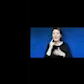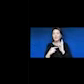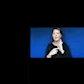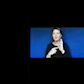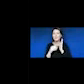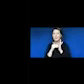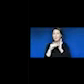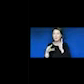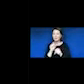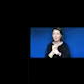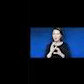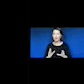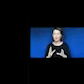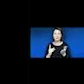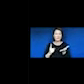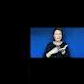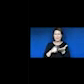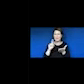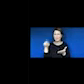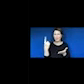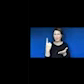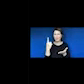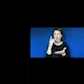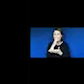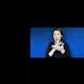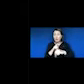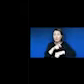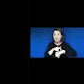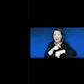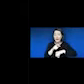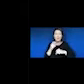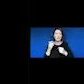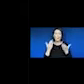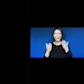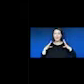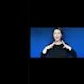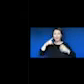be working potentially for the school year, and then going home during the summers or during their breaks.